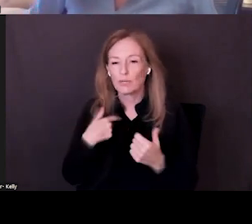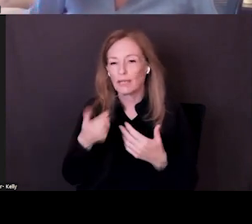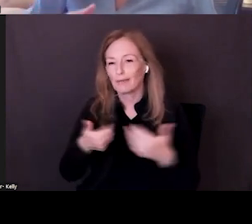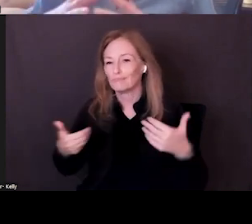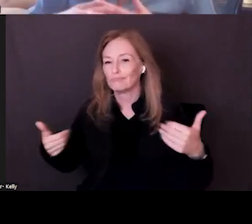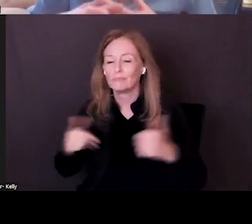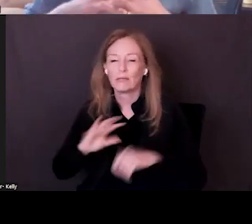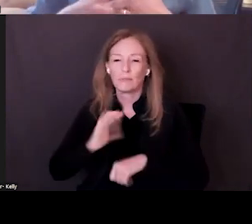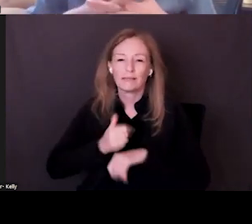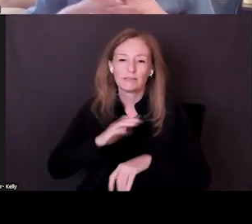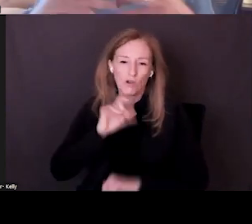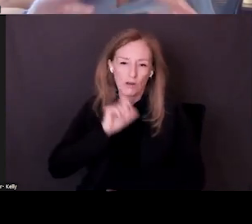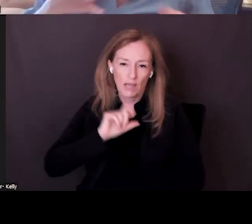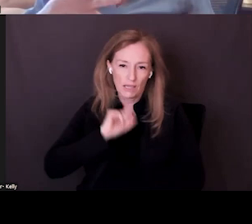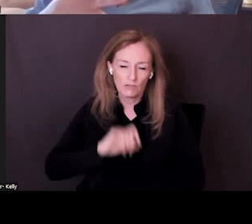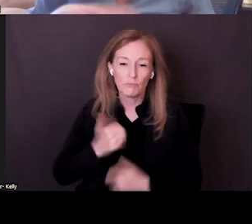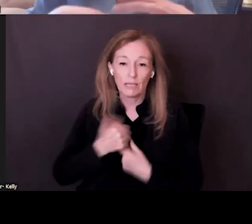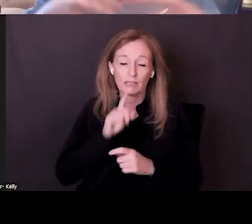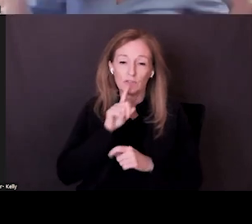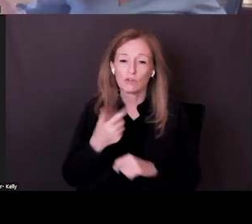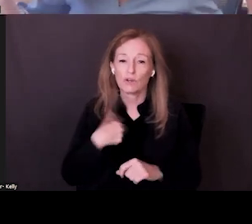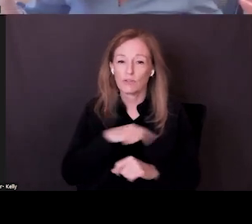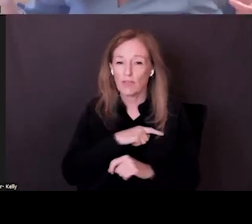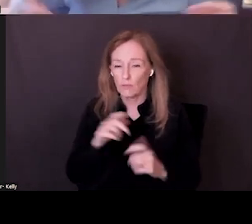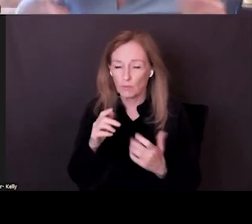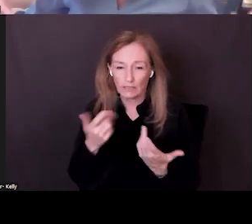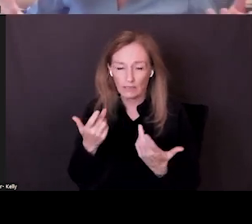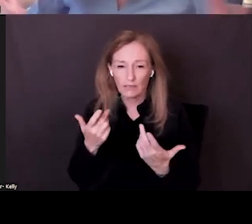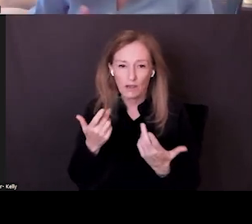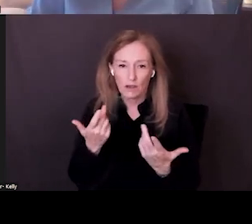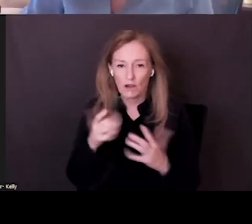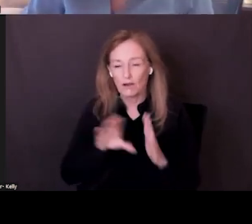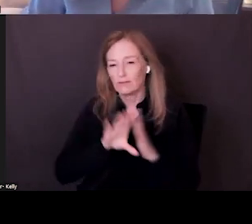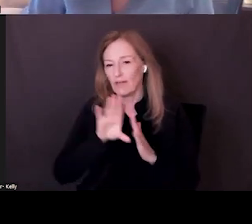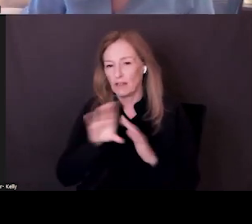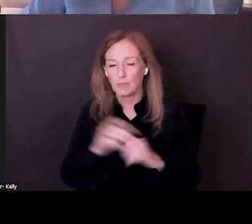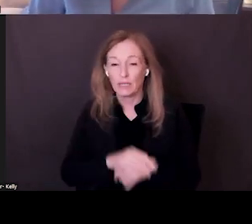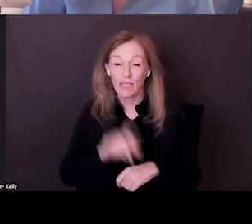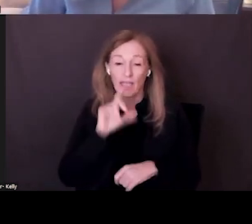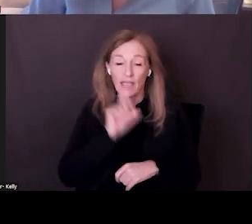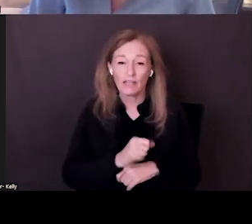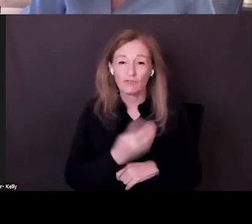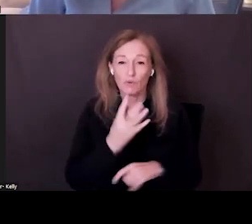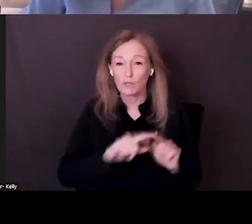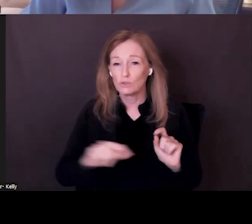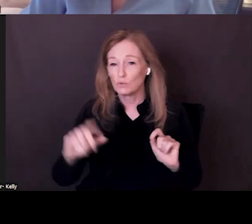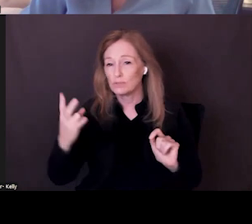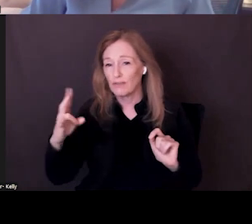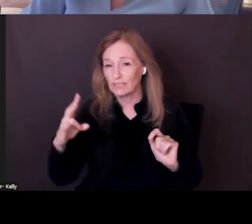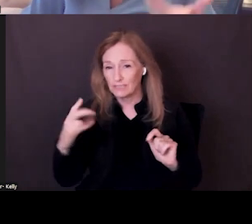SESSIONS. WHEN WE LOOK AT A RANGE FROM 4 TO 17, THAT IS A WIDE RANGE SO WE WANTED SPACE TO DO THAT.